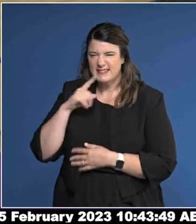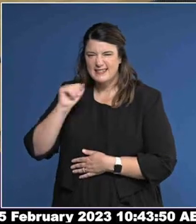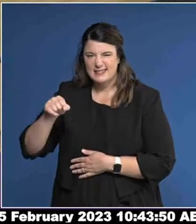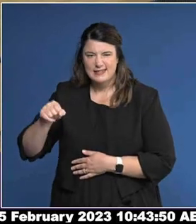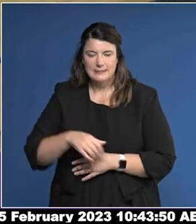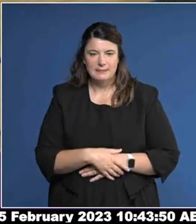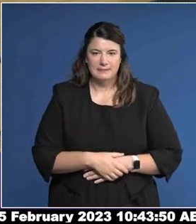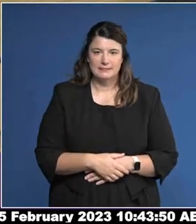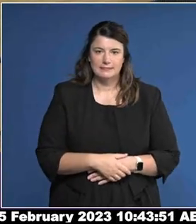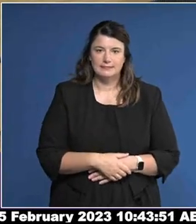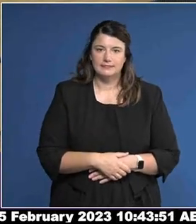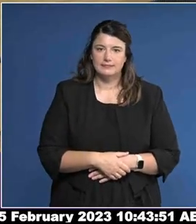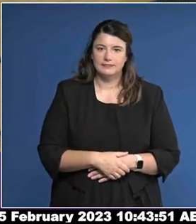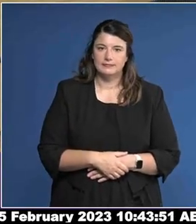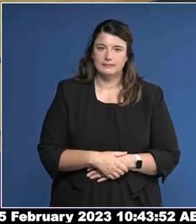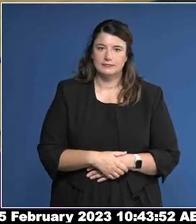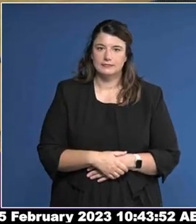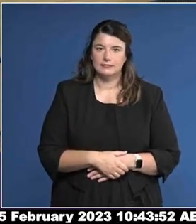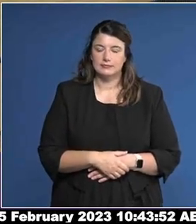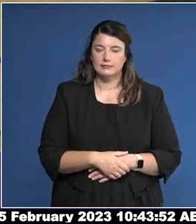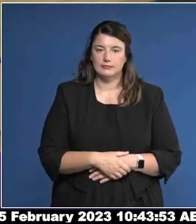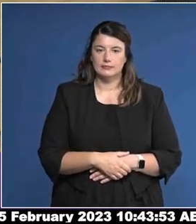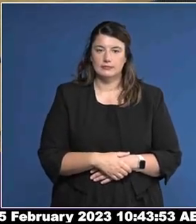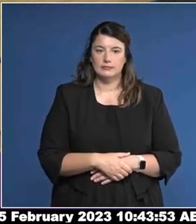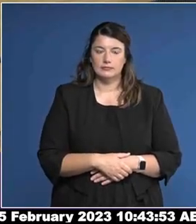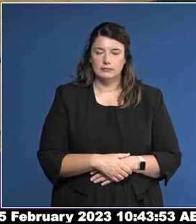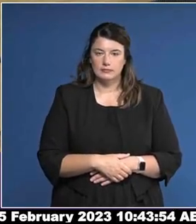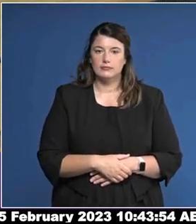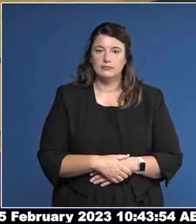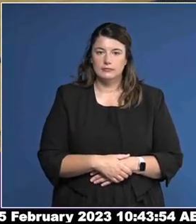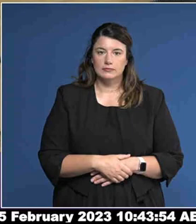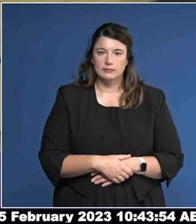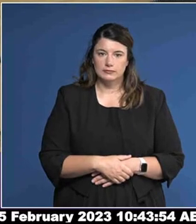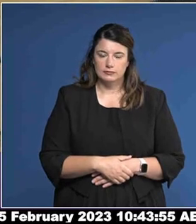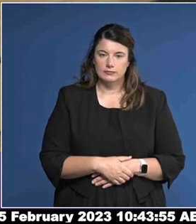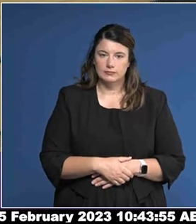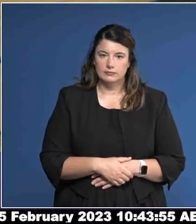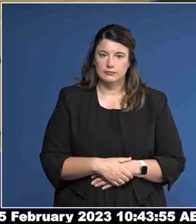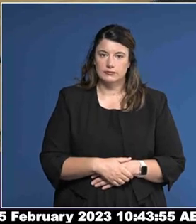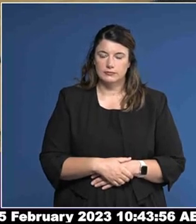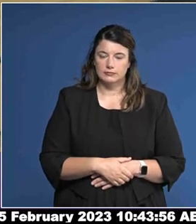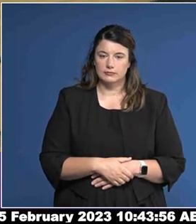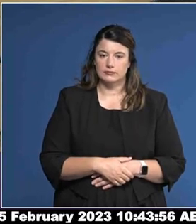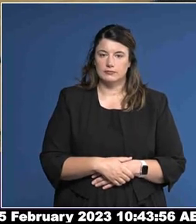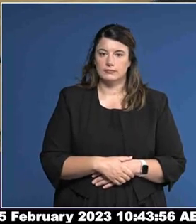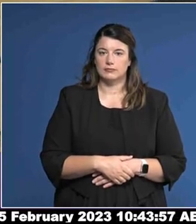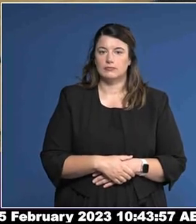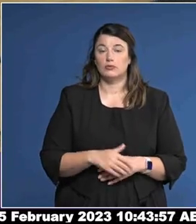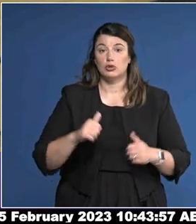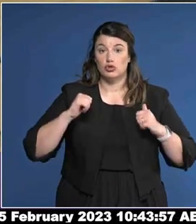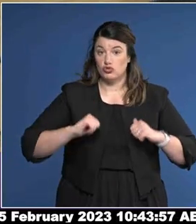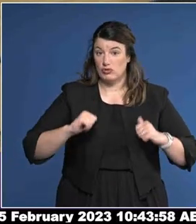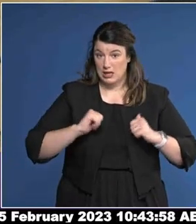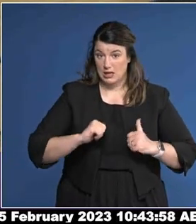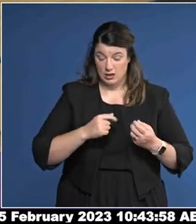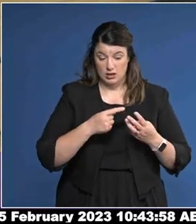In terms of the delivery of any training, of either of the three areas, how many of the